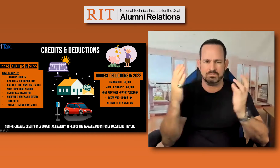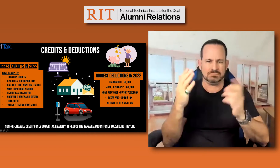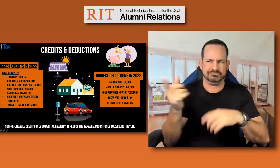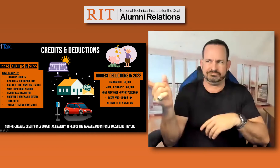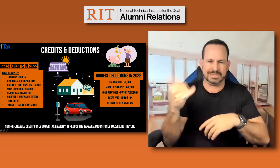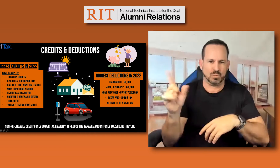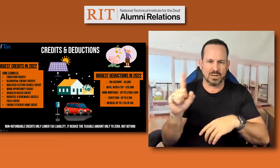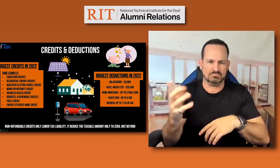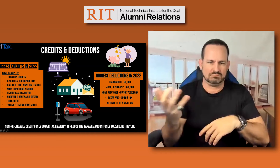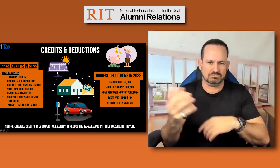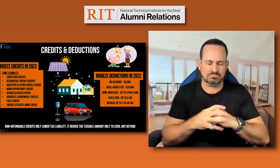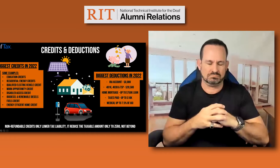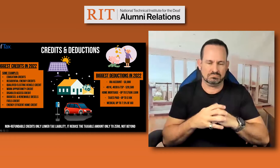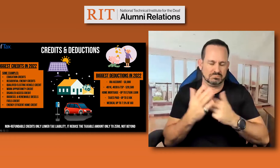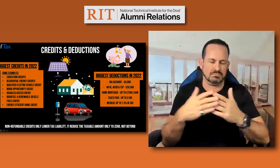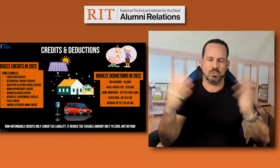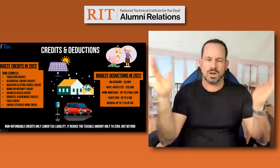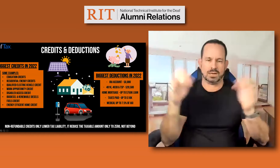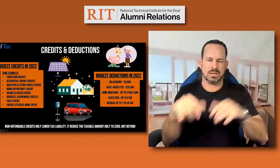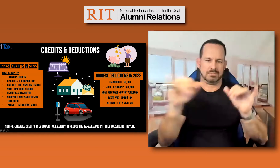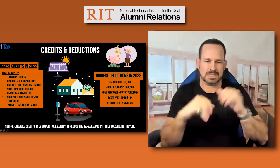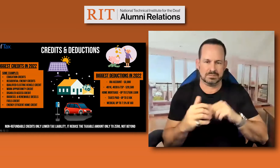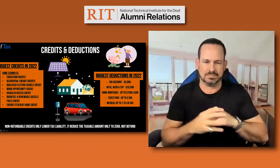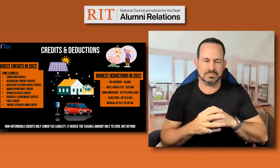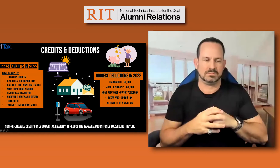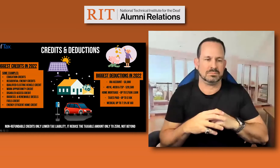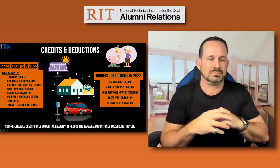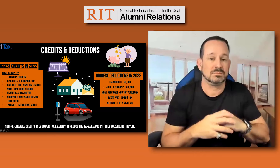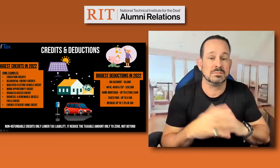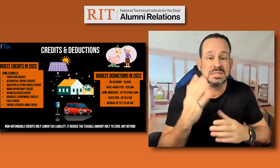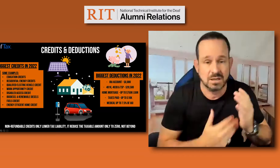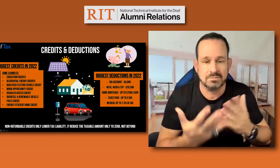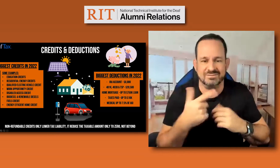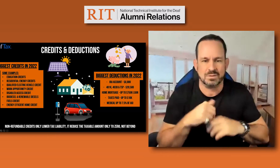Anyone can open an IRA account. This is done individually.